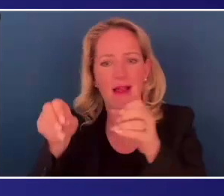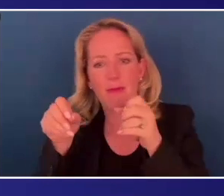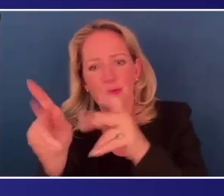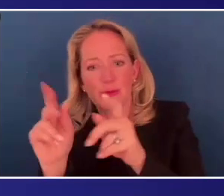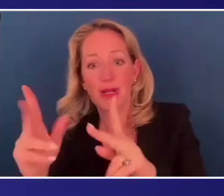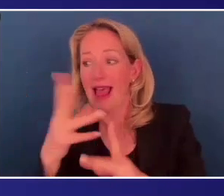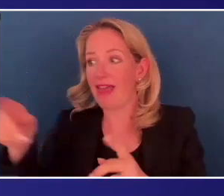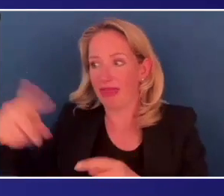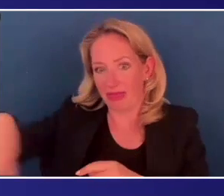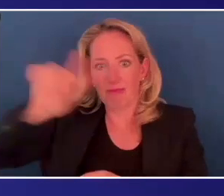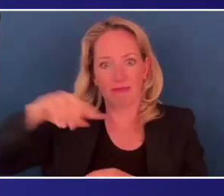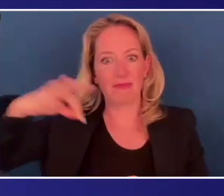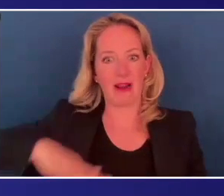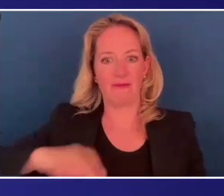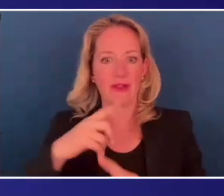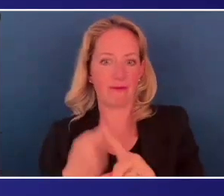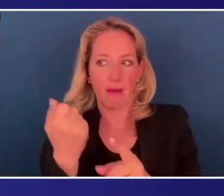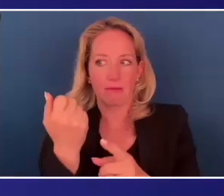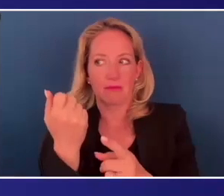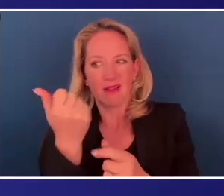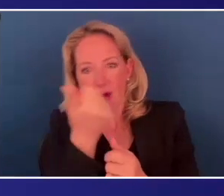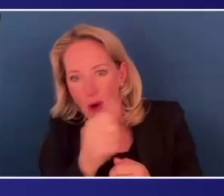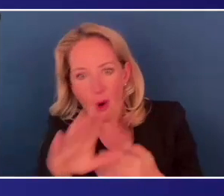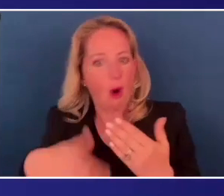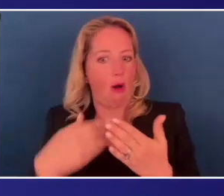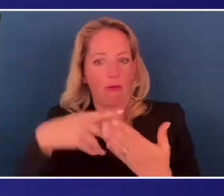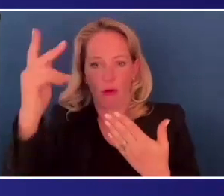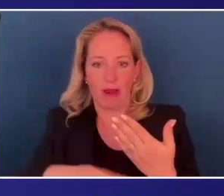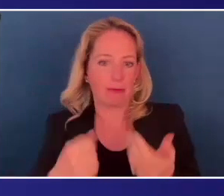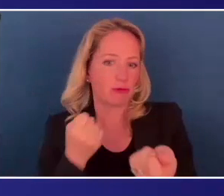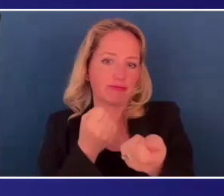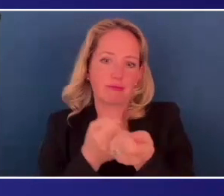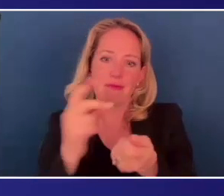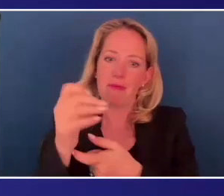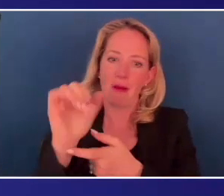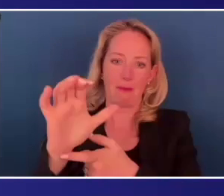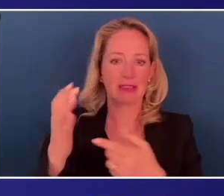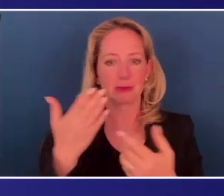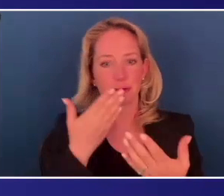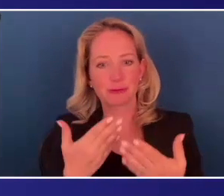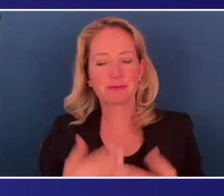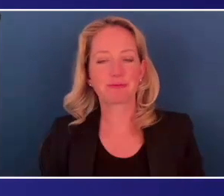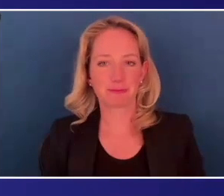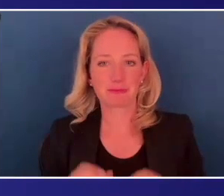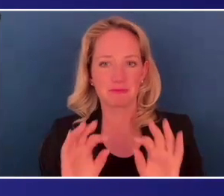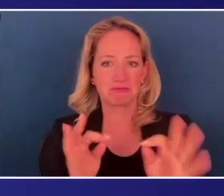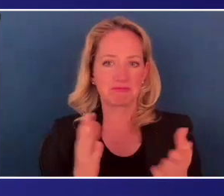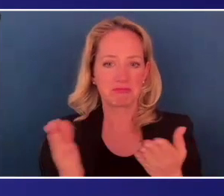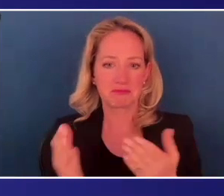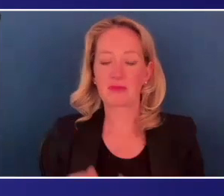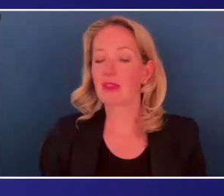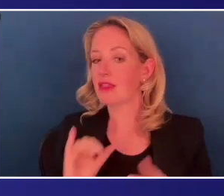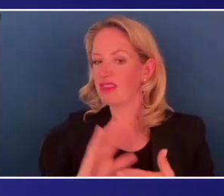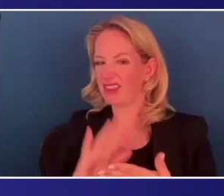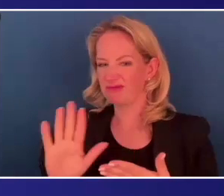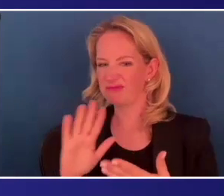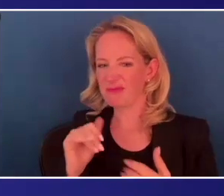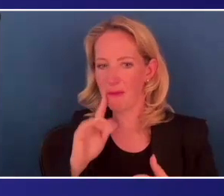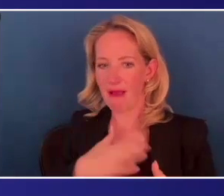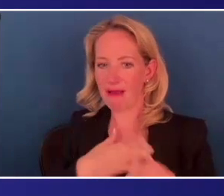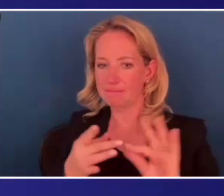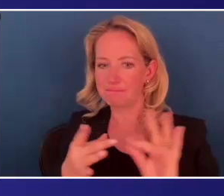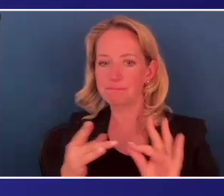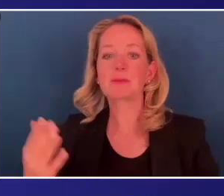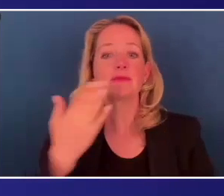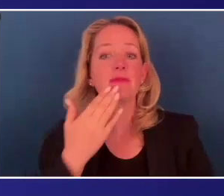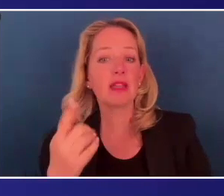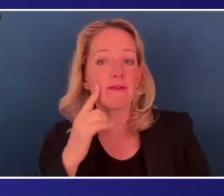And with that, that's all I have for my remarks. Thank you. Thank you for your comments.